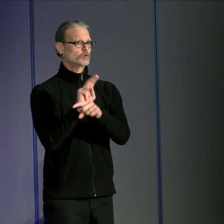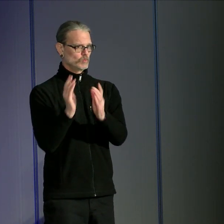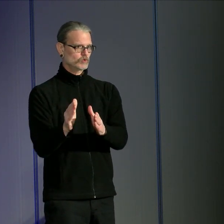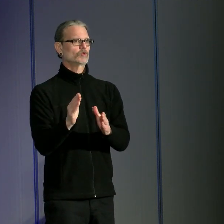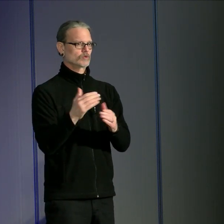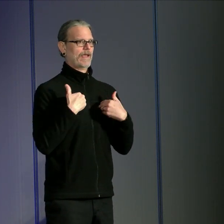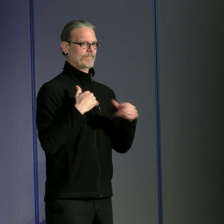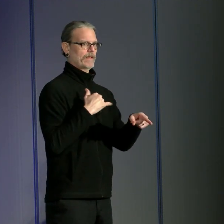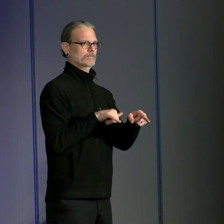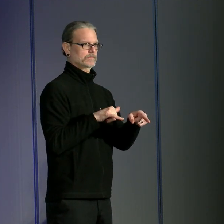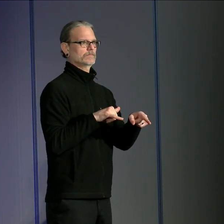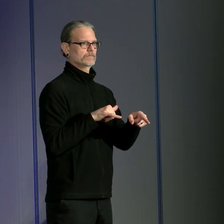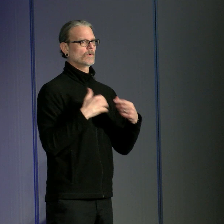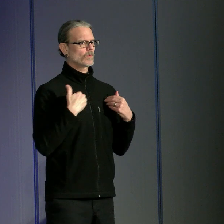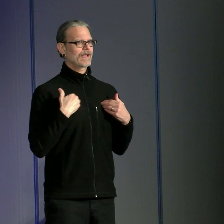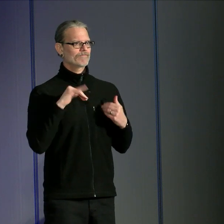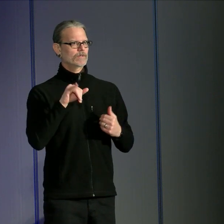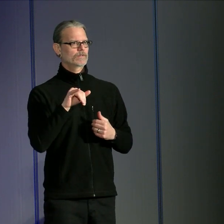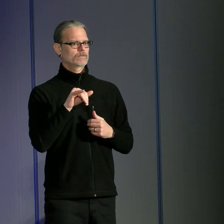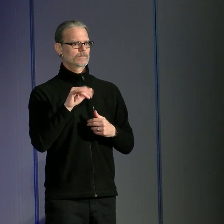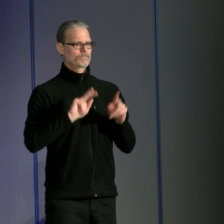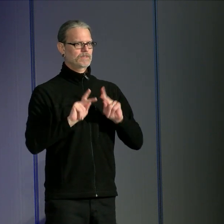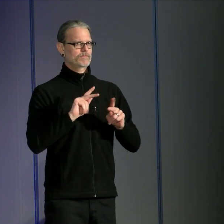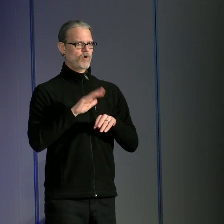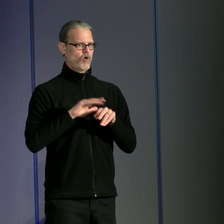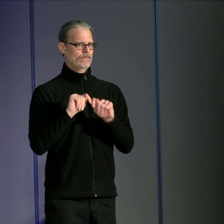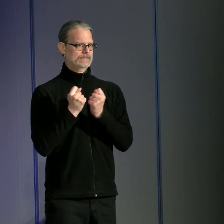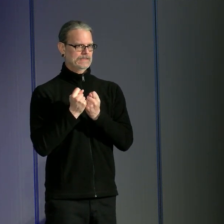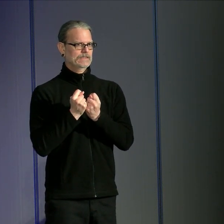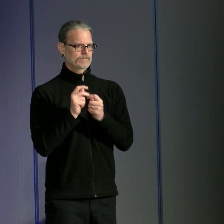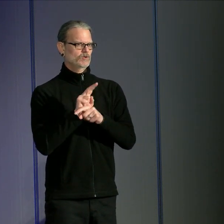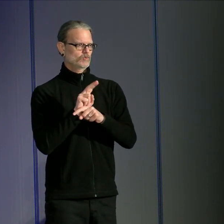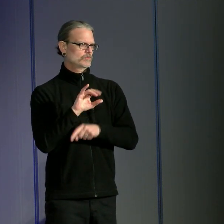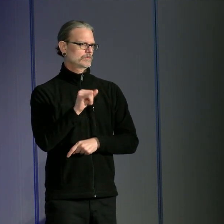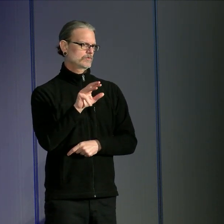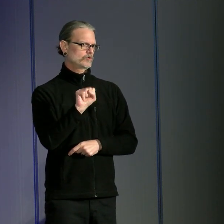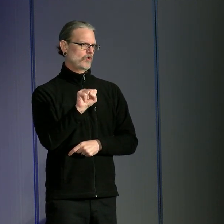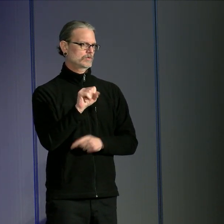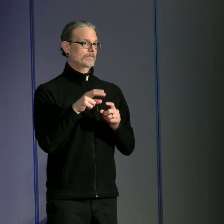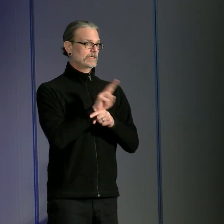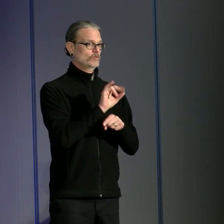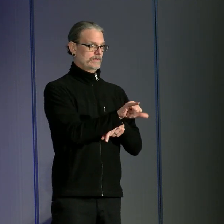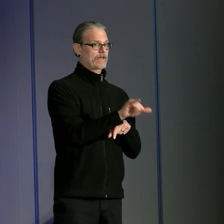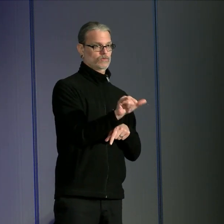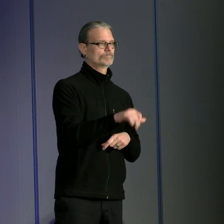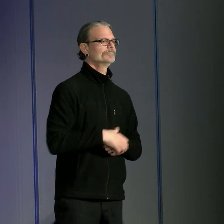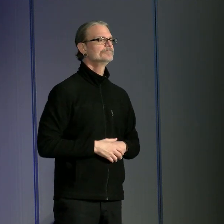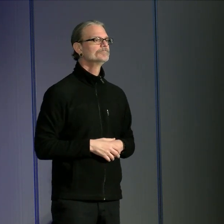We have JAWS users on our team using it. Yes. Another question.